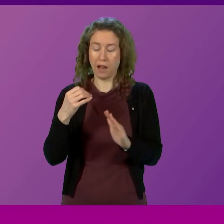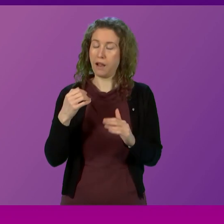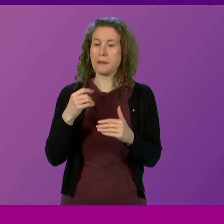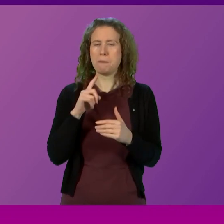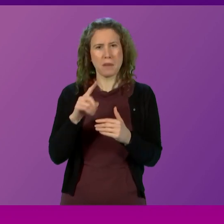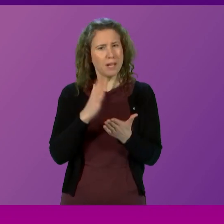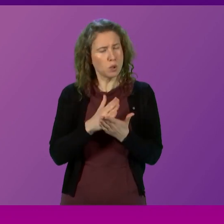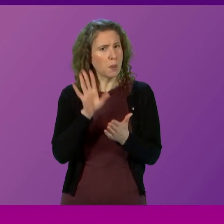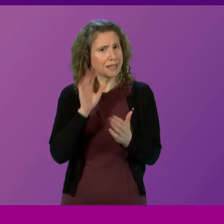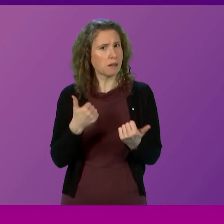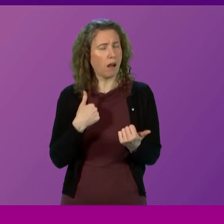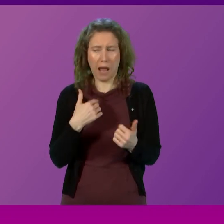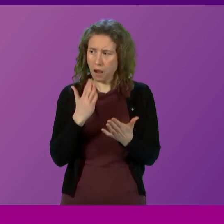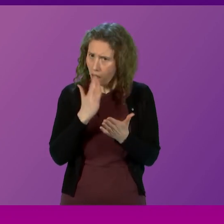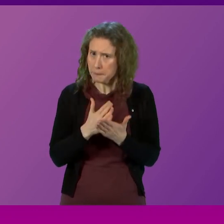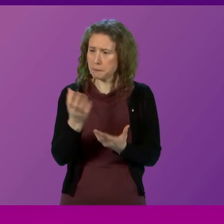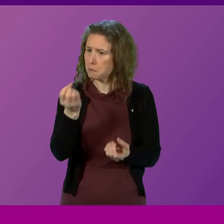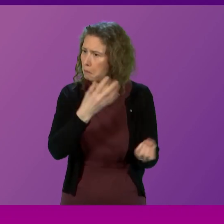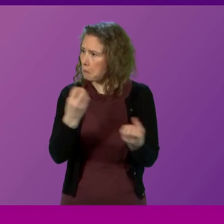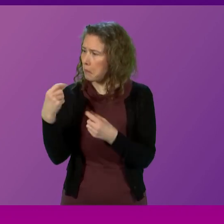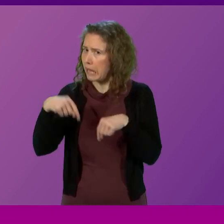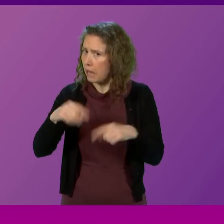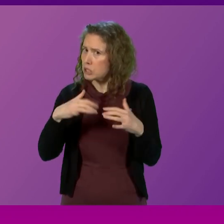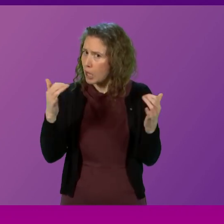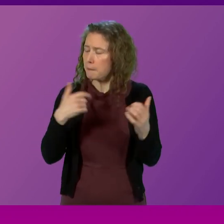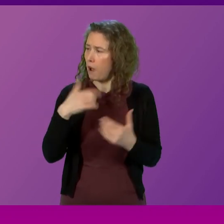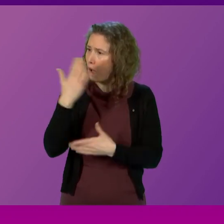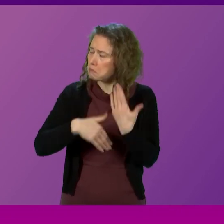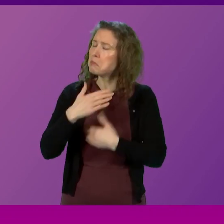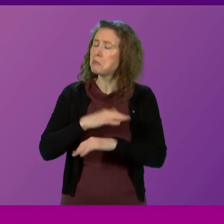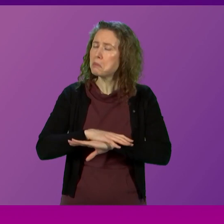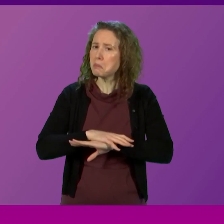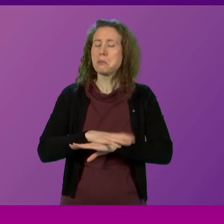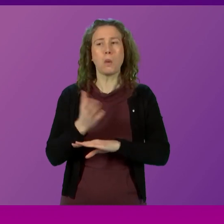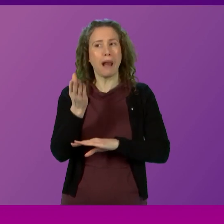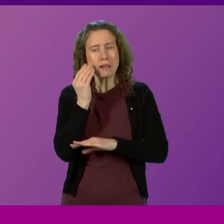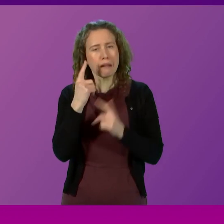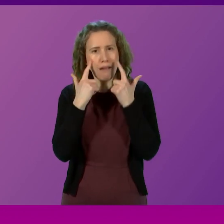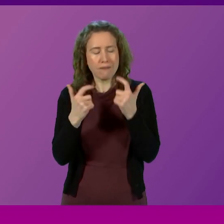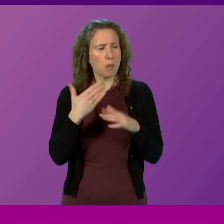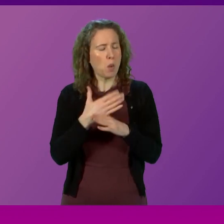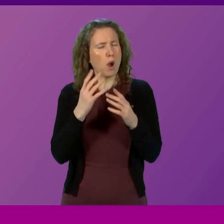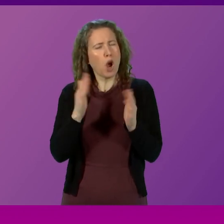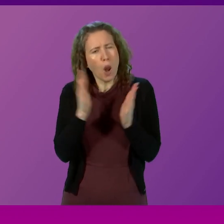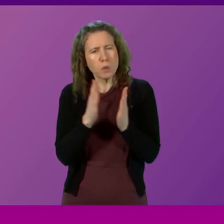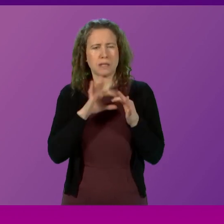I do listen—I listen very carefully to what is said in the chamber. I also listen very carefully to and work closely with organisations such as Macmillan